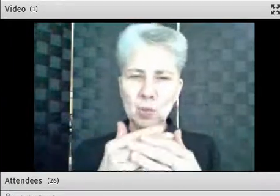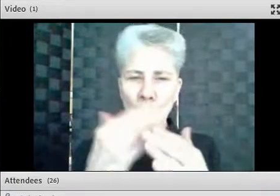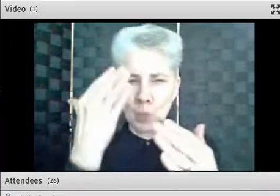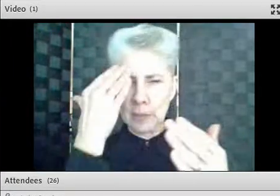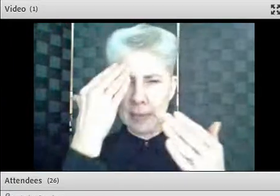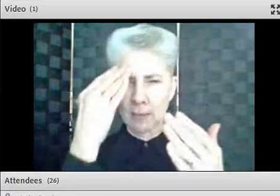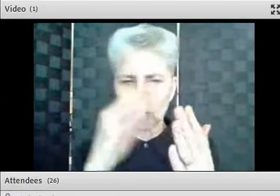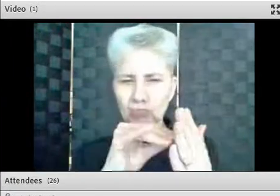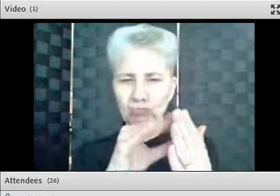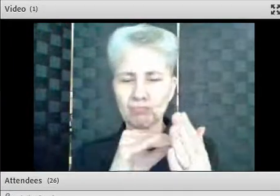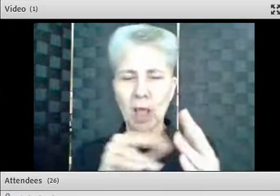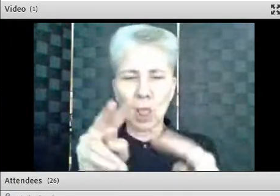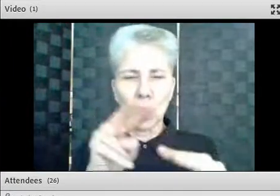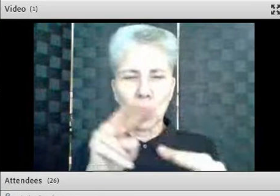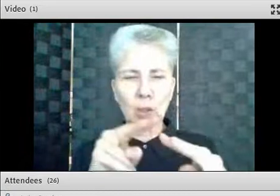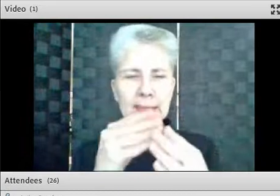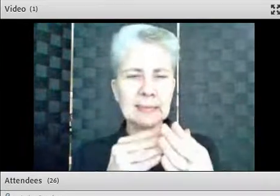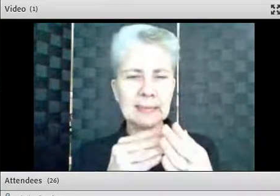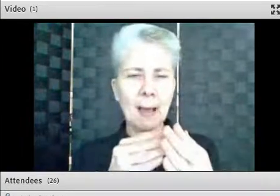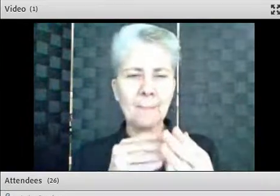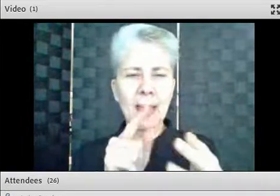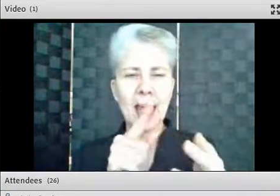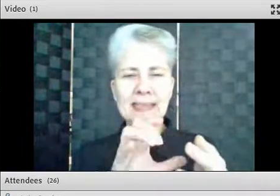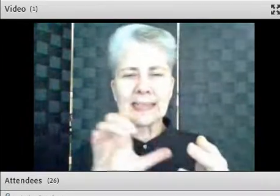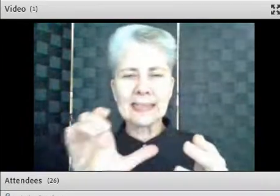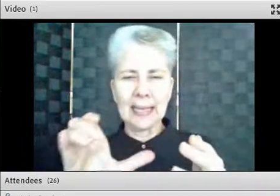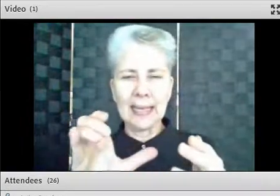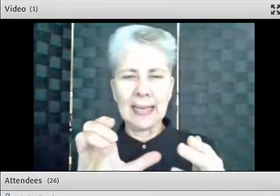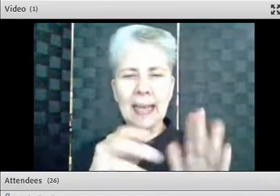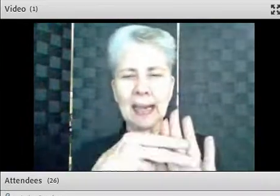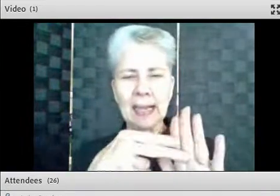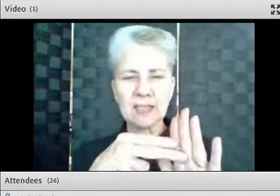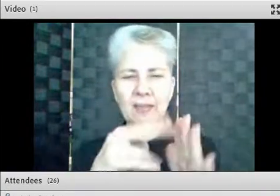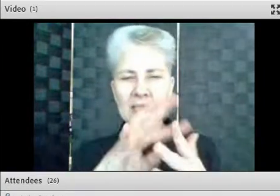and look at some, you know, of the actual LCC classification schedule,